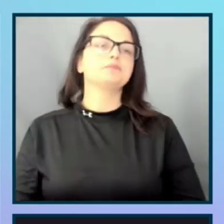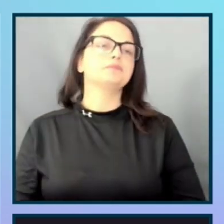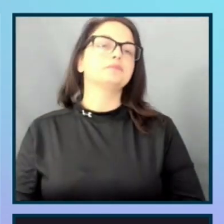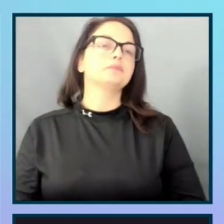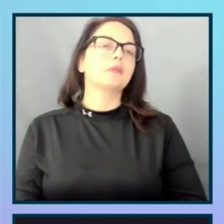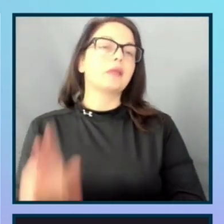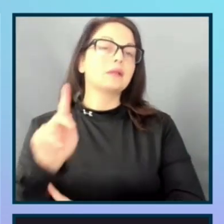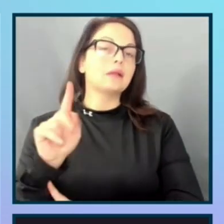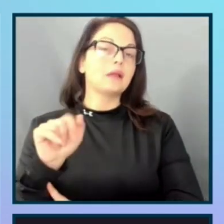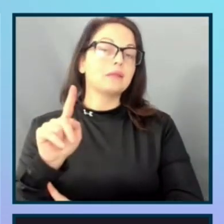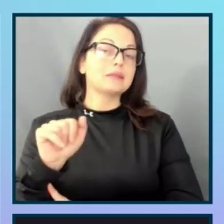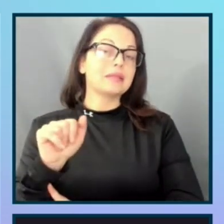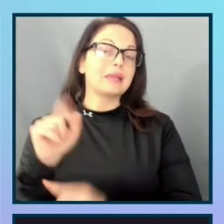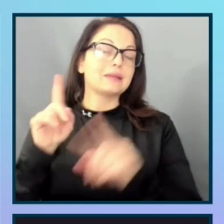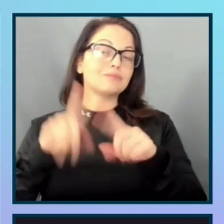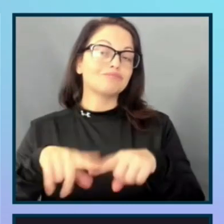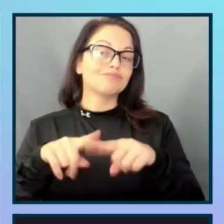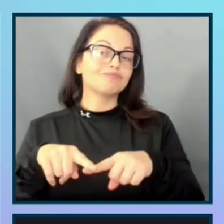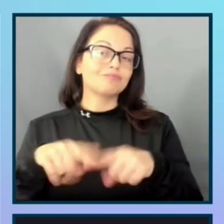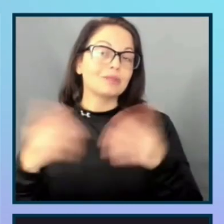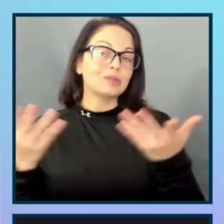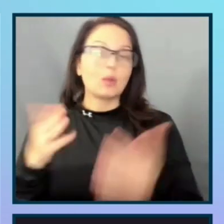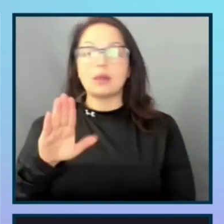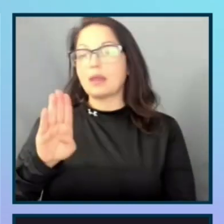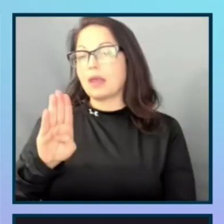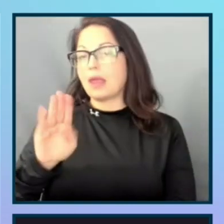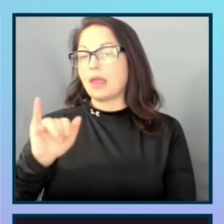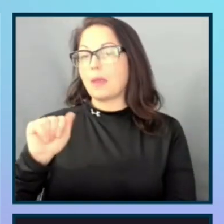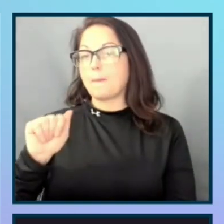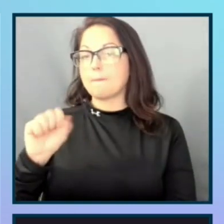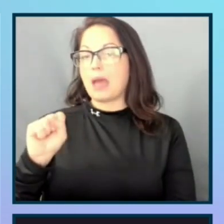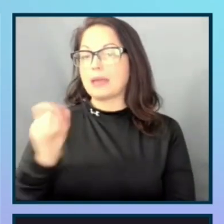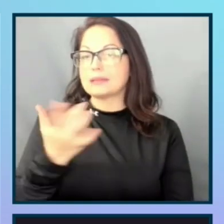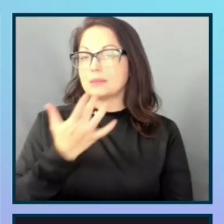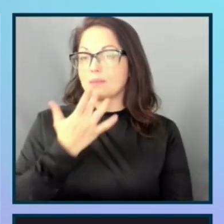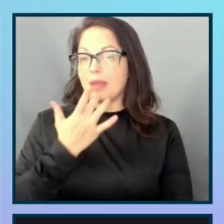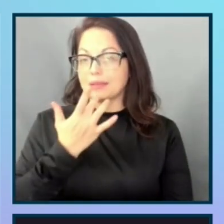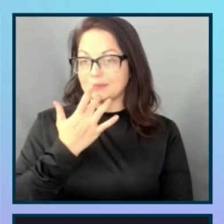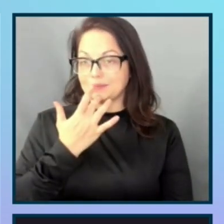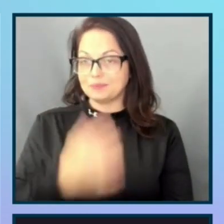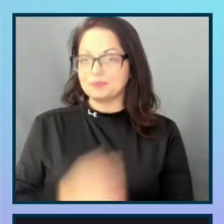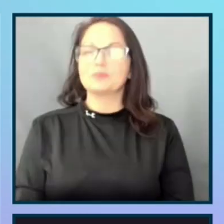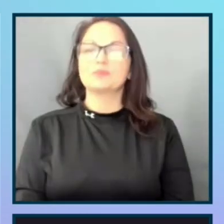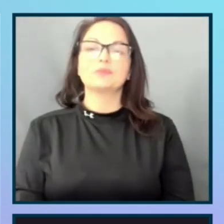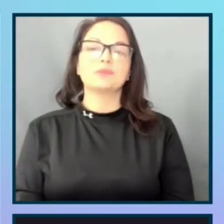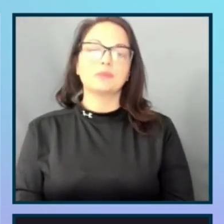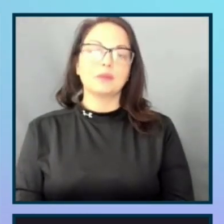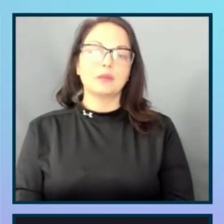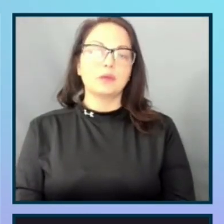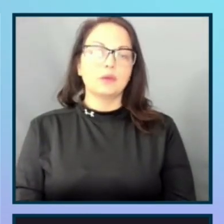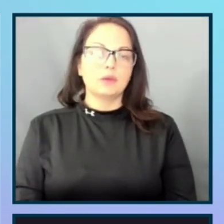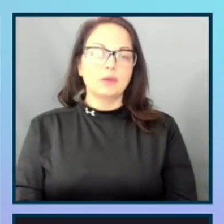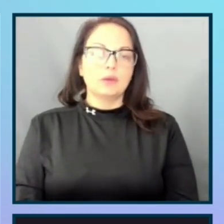is often biased, and that's biased before we've even begun. As Cathy O'Neil said in her seminal book,